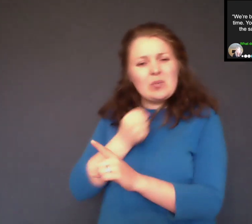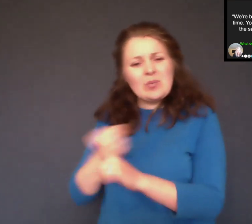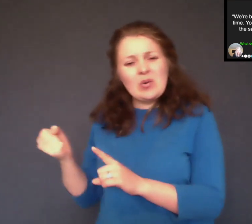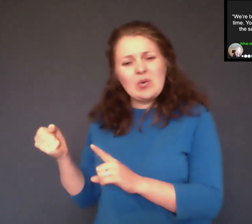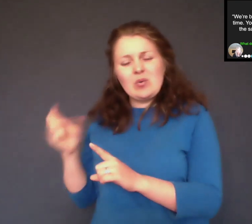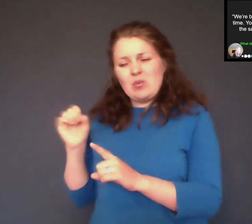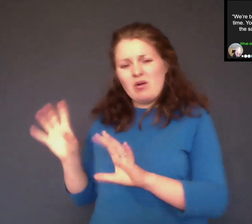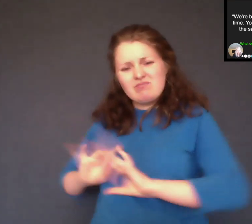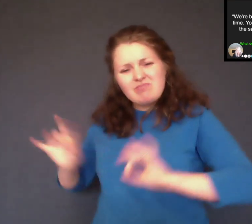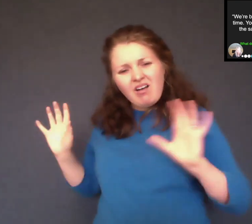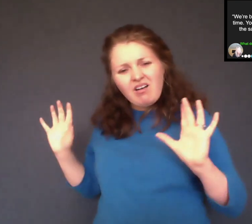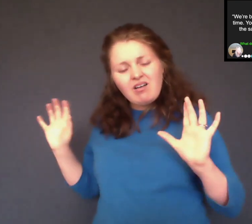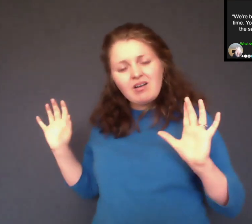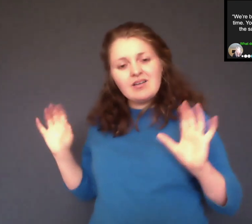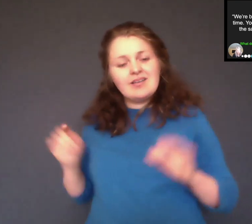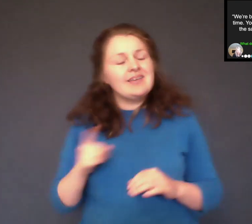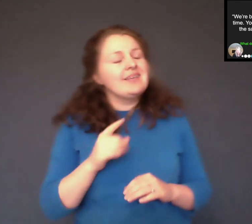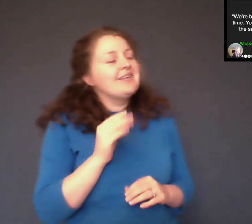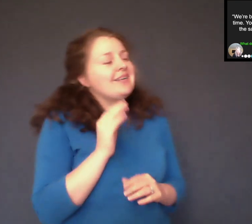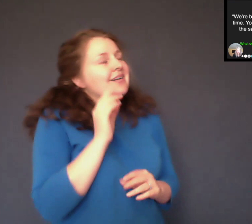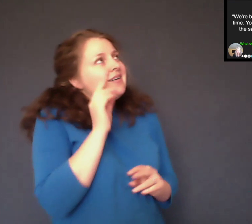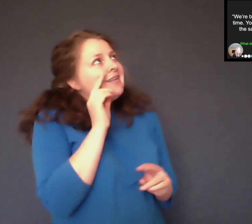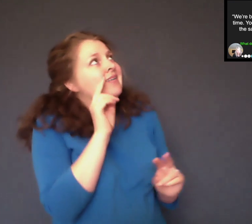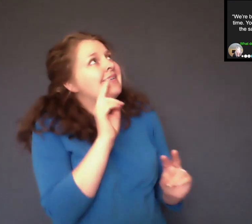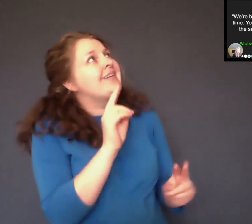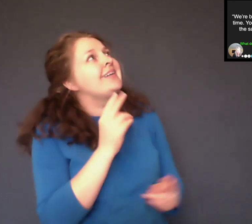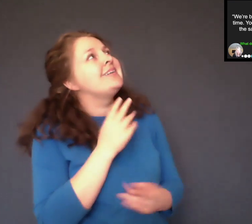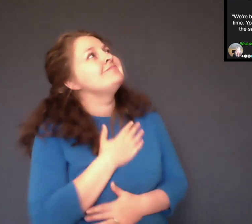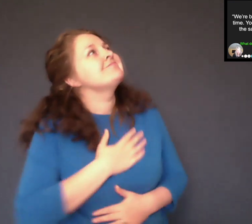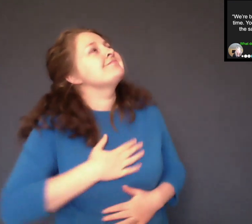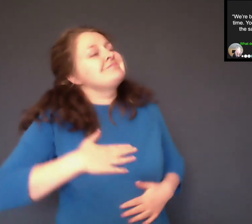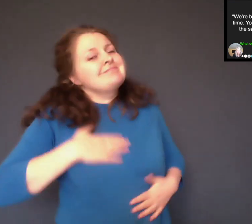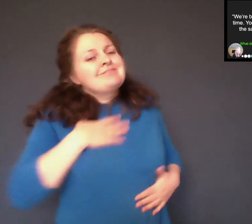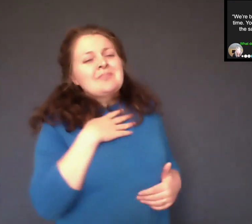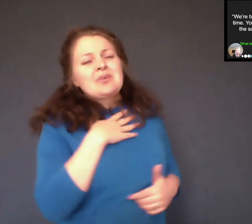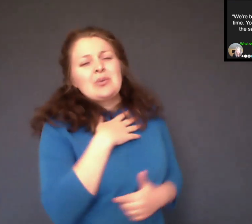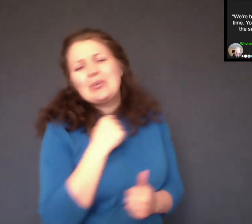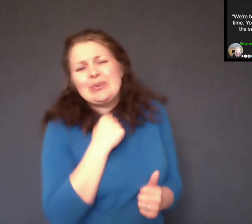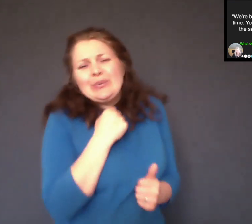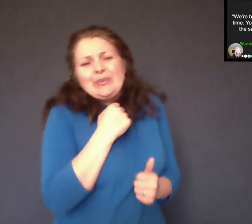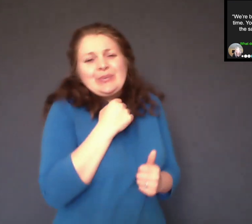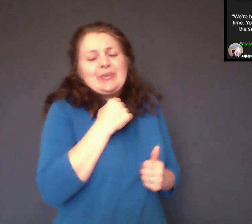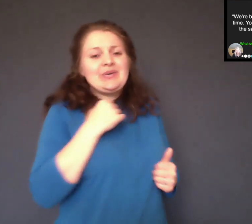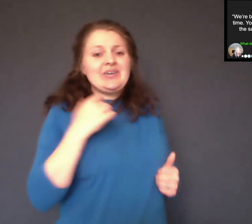face in a shudder of pleasure passed through its body it seemed to know that the motion